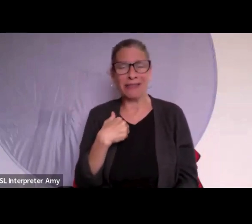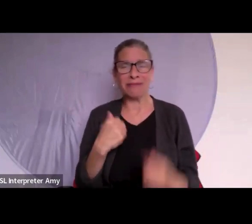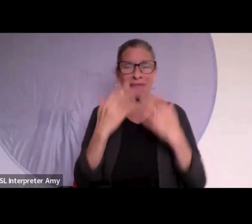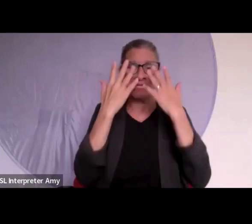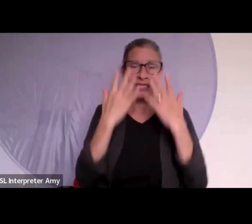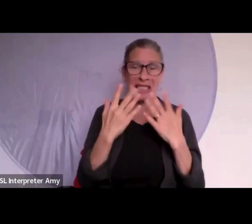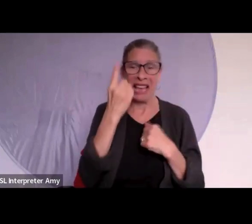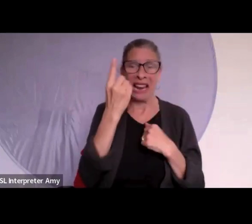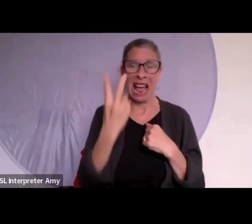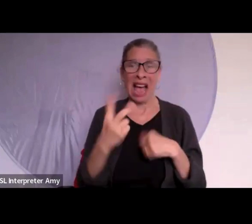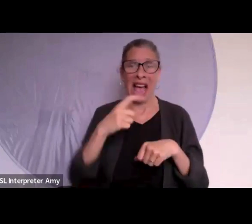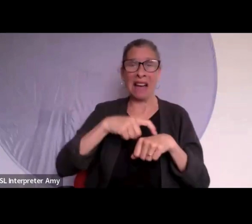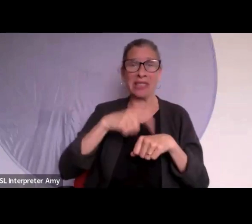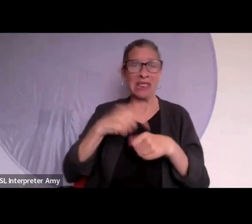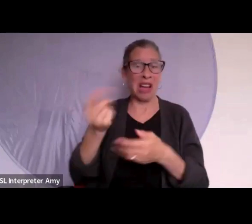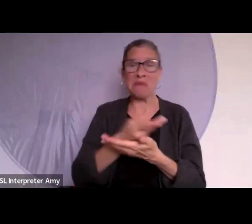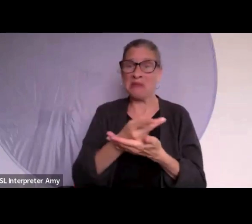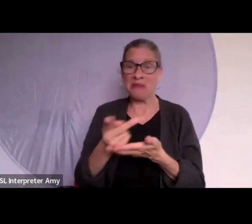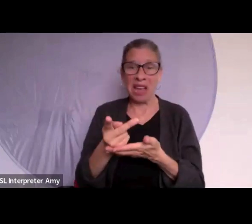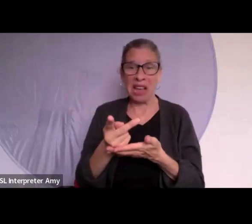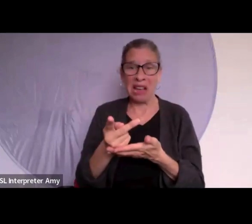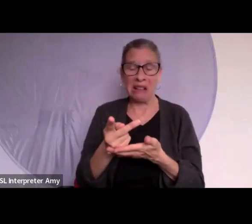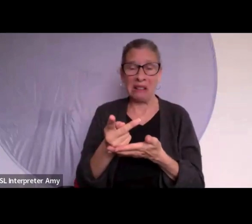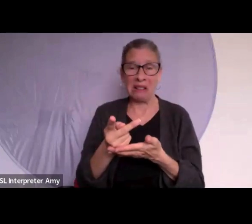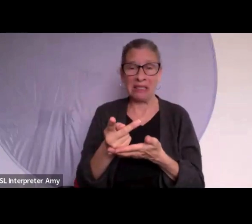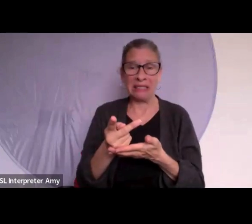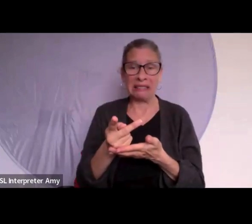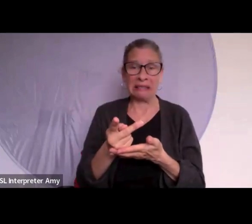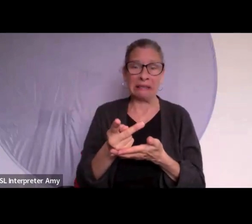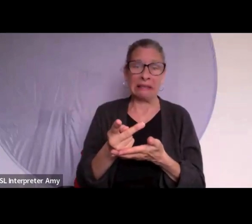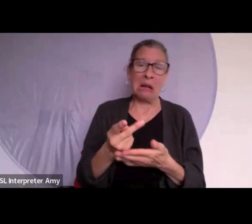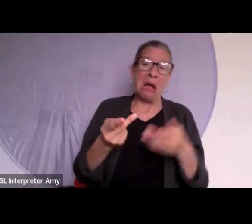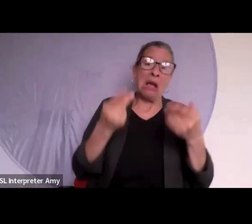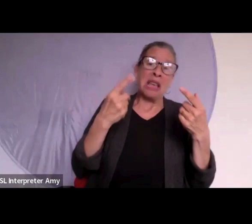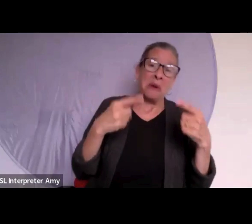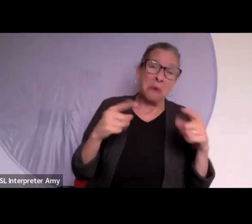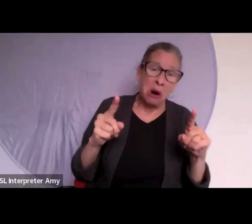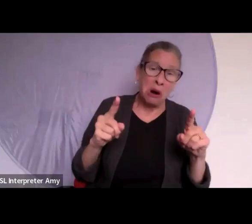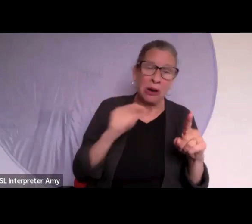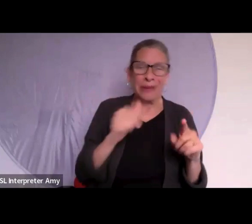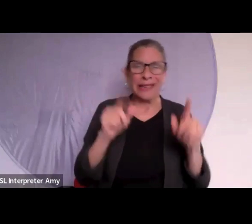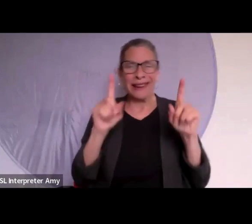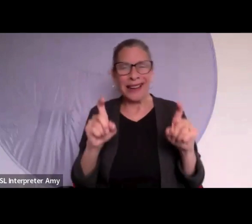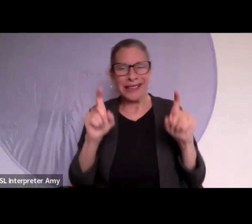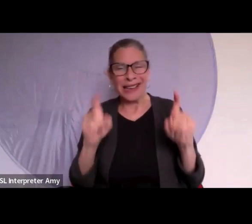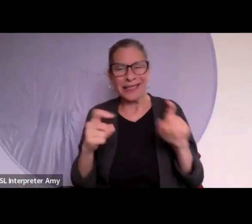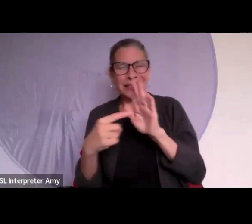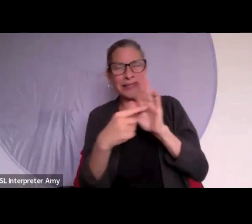things don't work. Half of the time things do work, but they're not tested. So they're not being presented correctly.